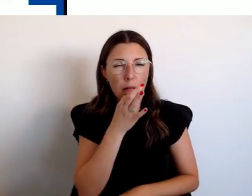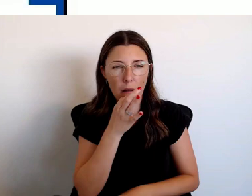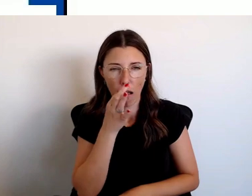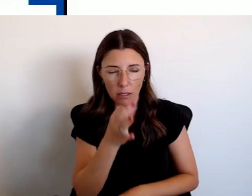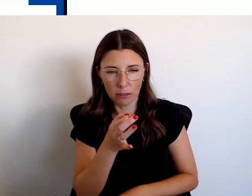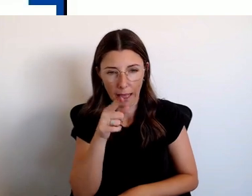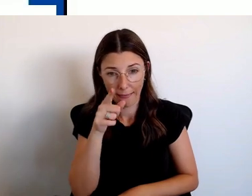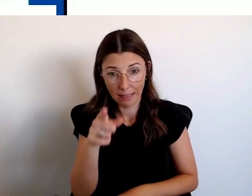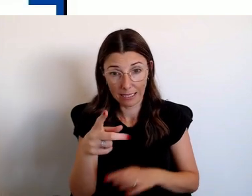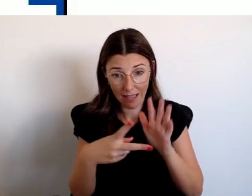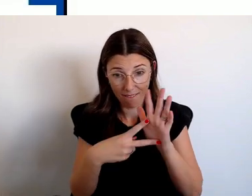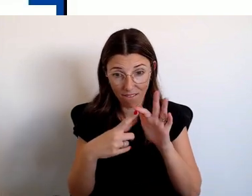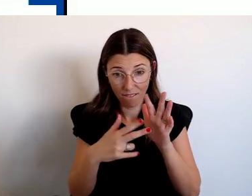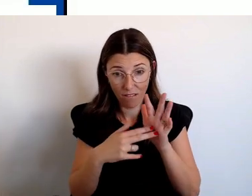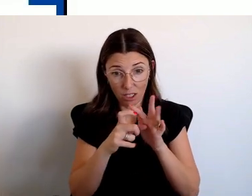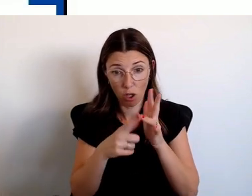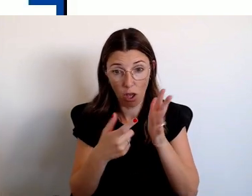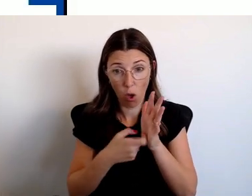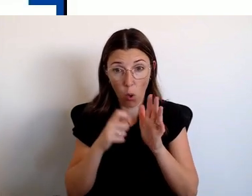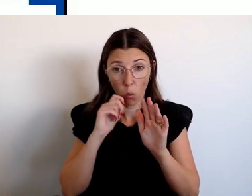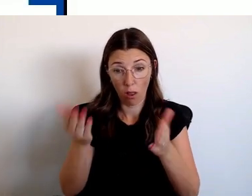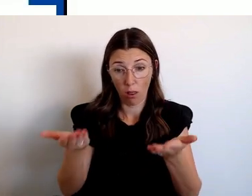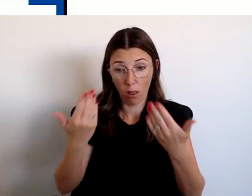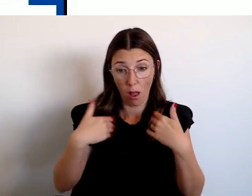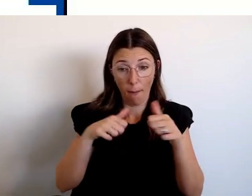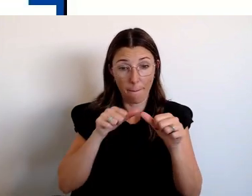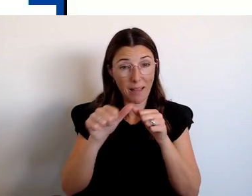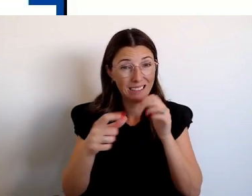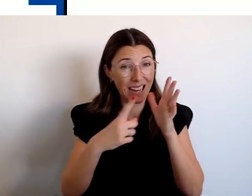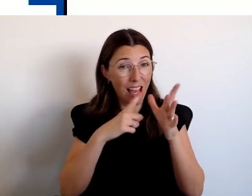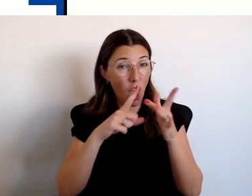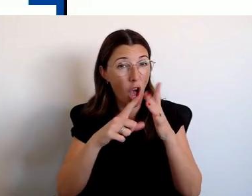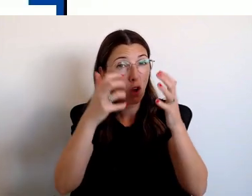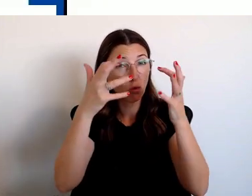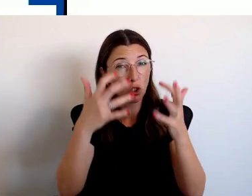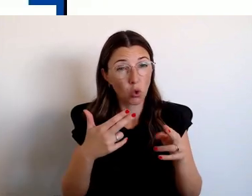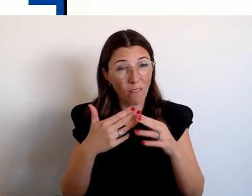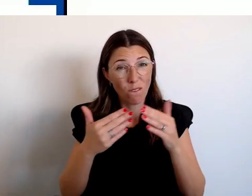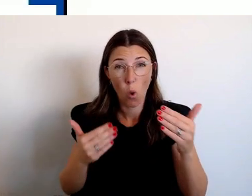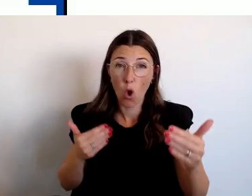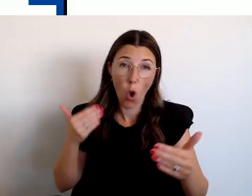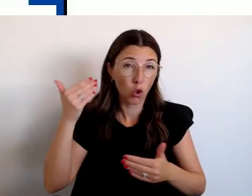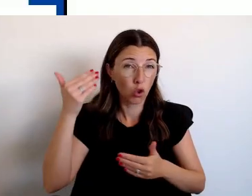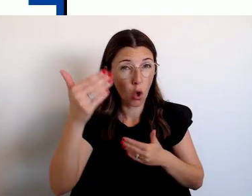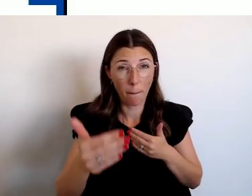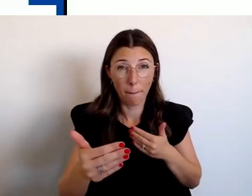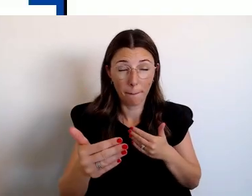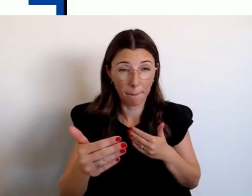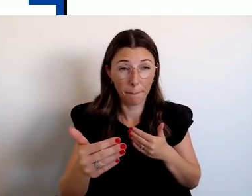is this vendor likely to deliver the best AI results in the long term, knowing that ultimately, most of our interface with